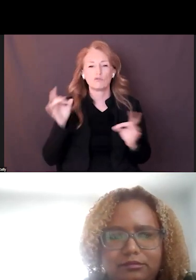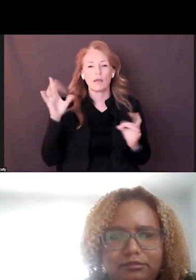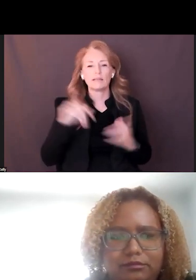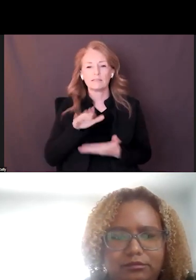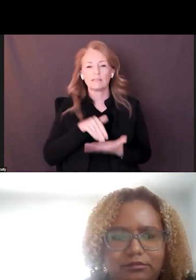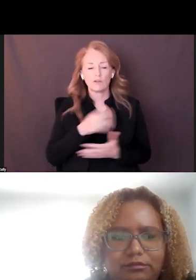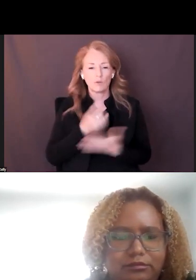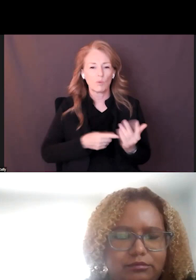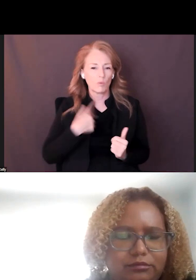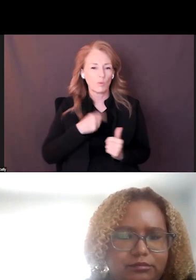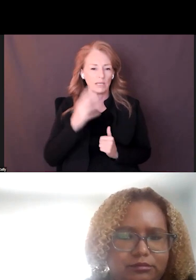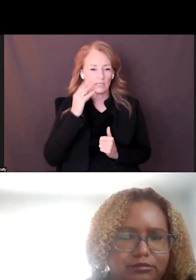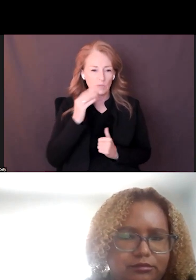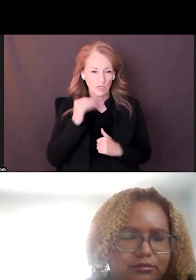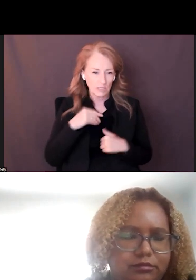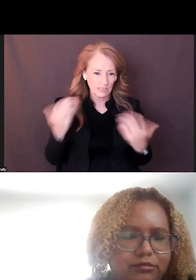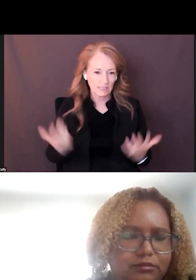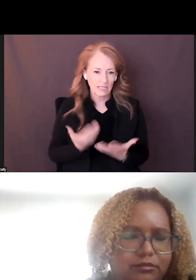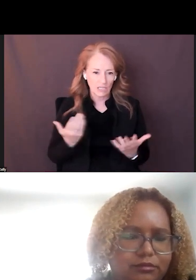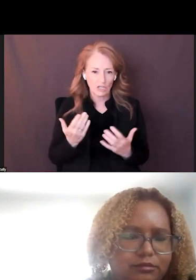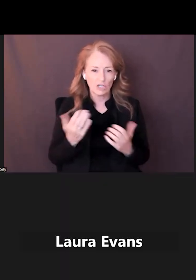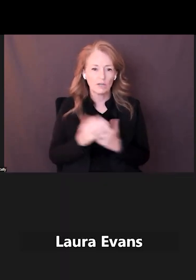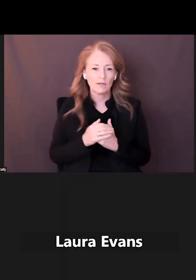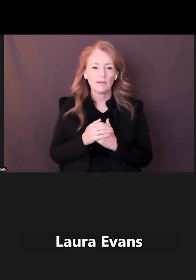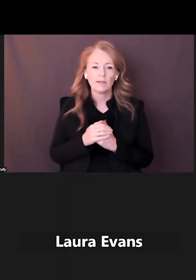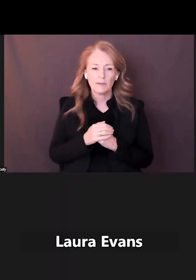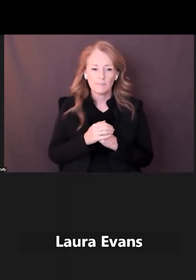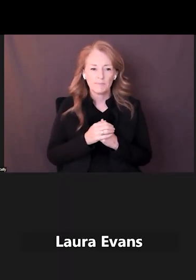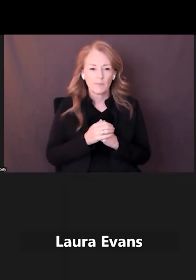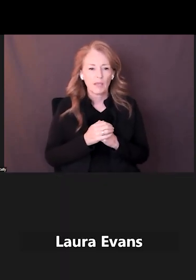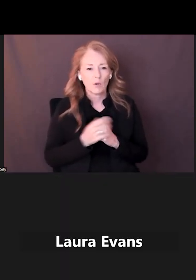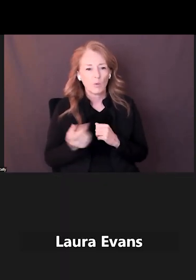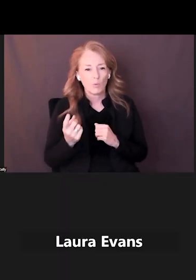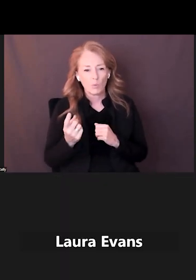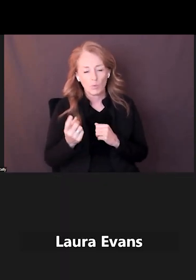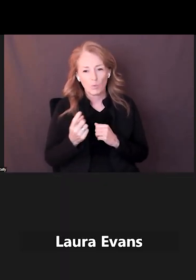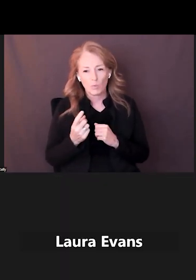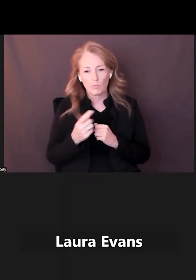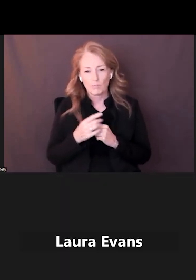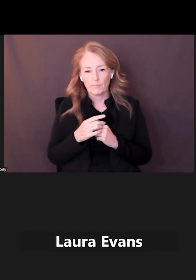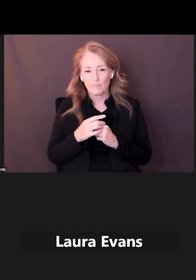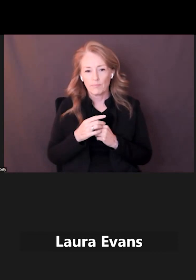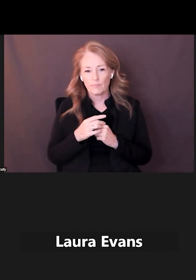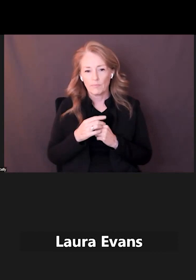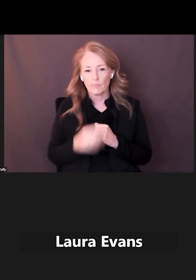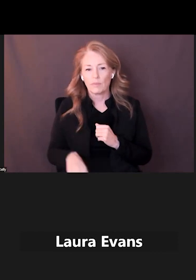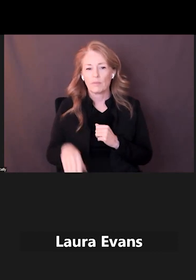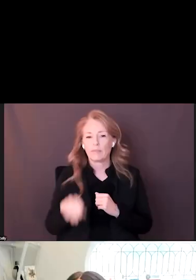THE BRIDGE CENTER FOR HOPE IS THE FIRST AND ONLY CRISIS RECEIVING